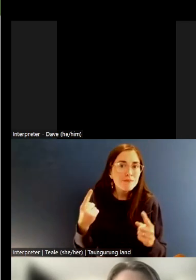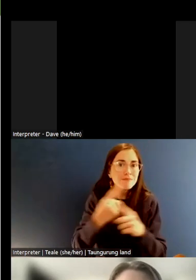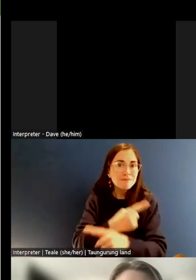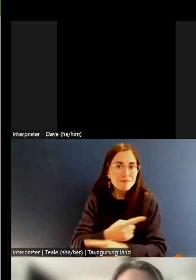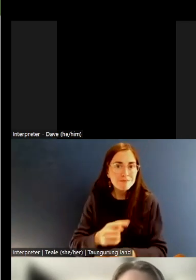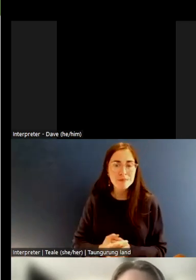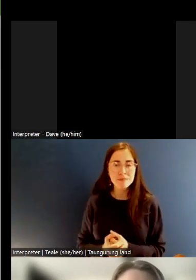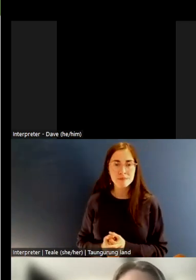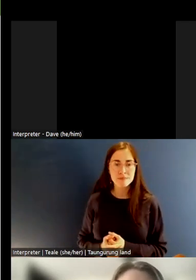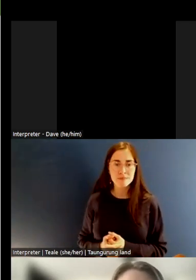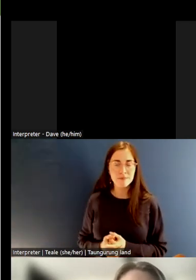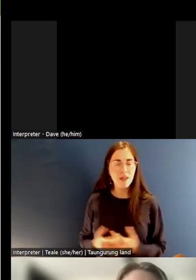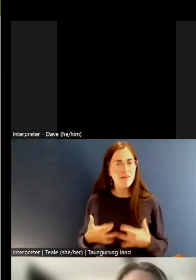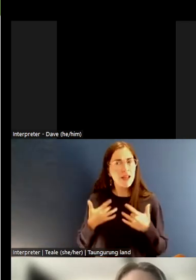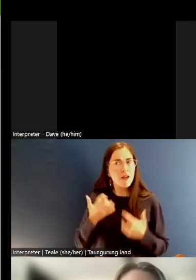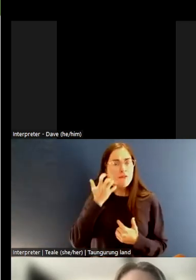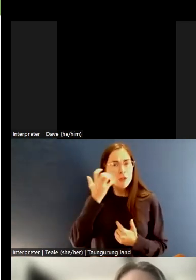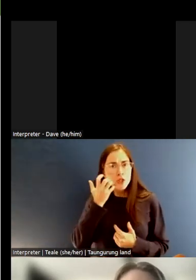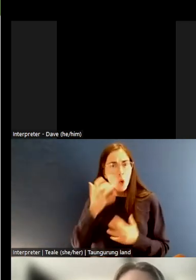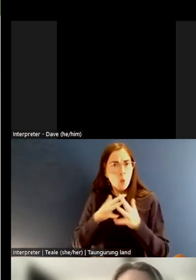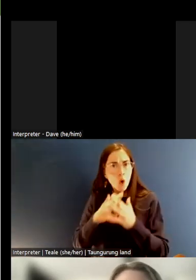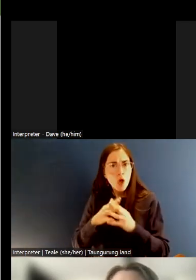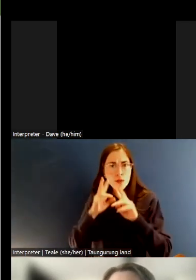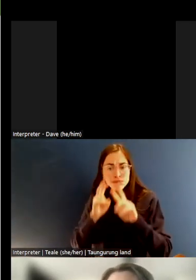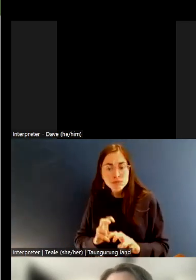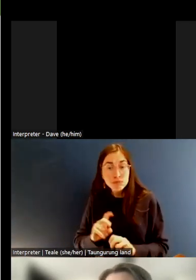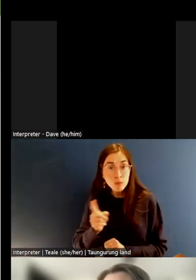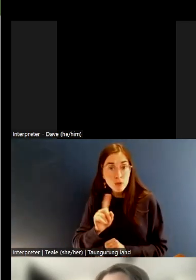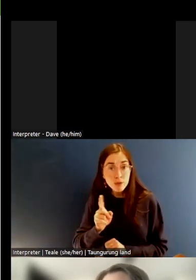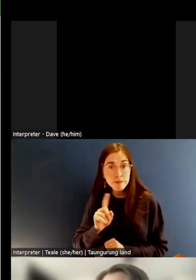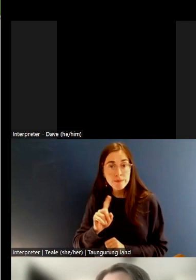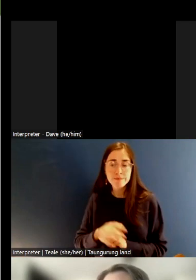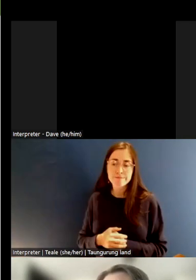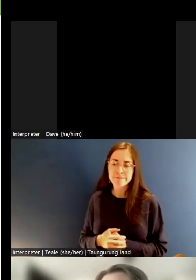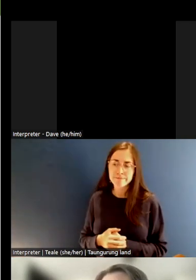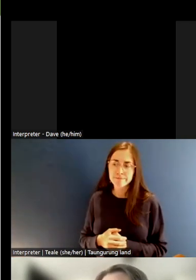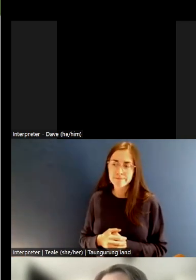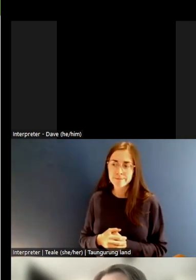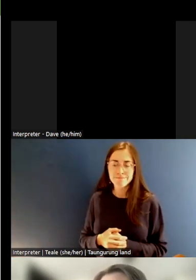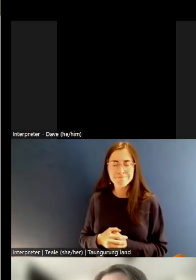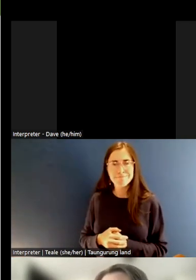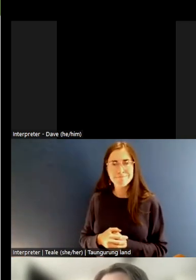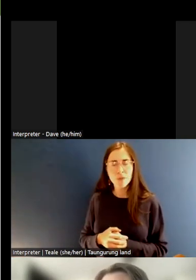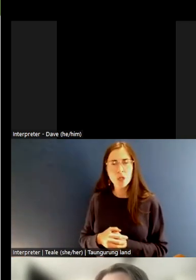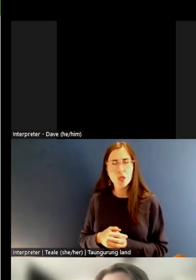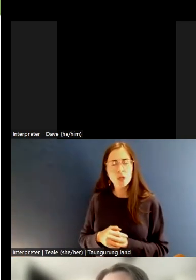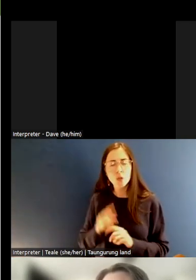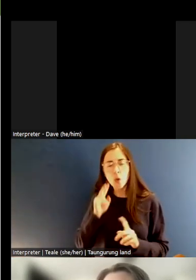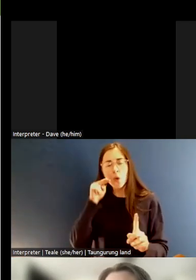For the future considerations from our study, thinking about looking at outcomes and monitoring over time to see